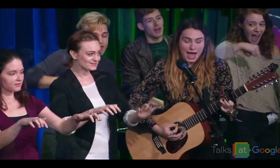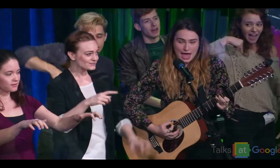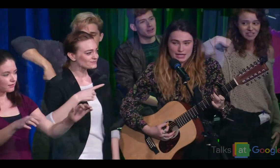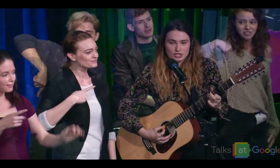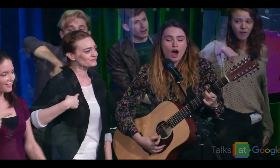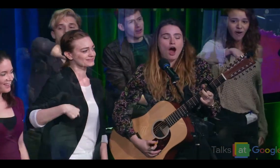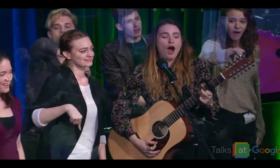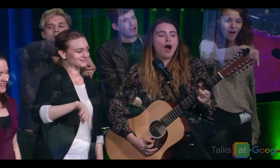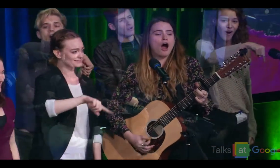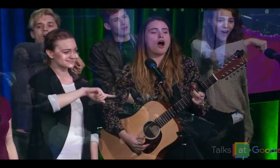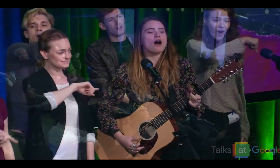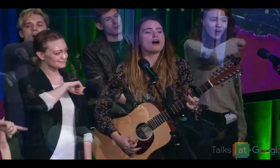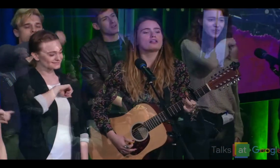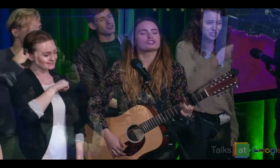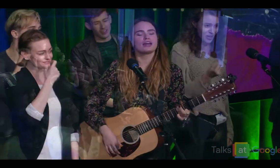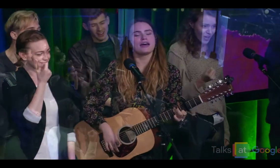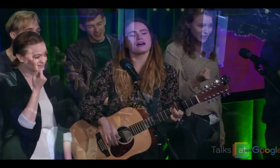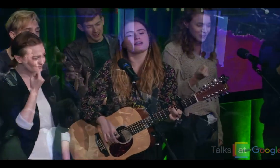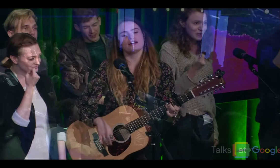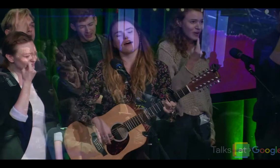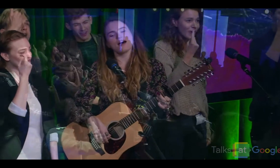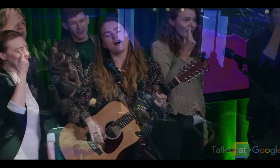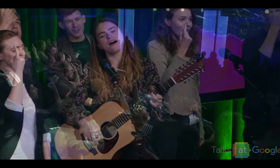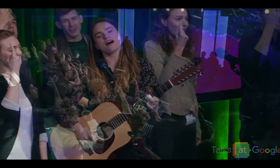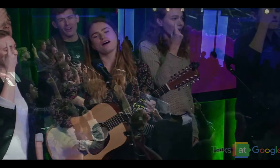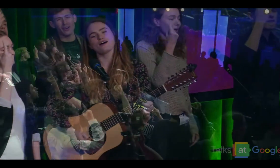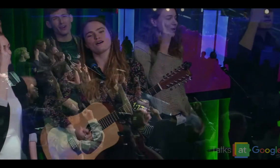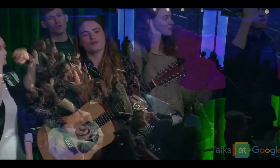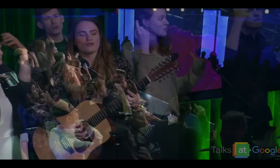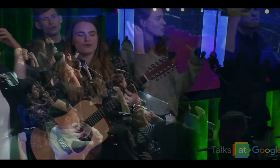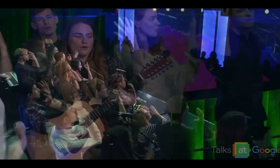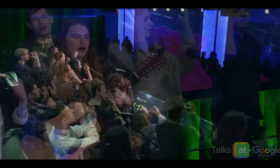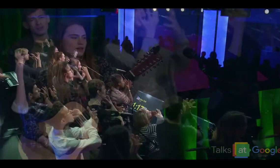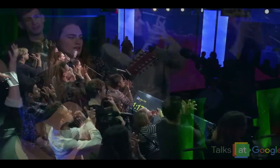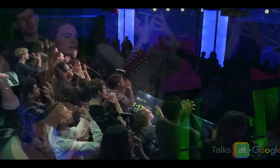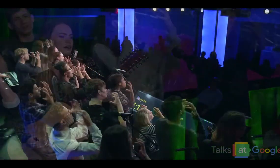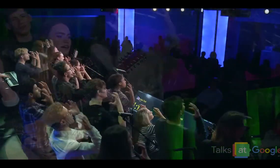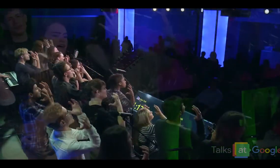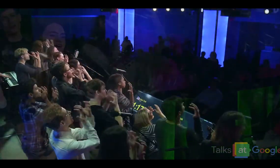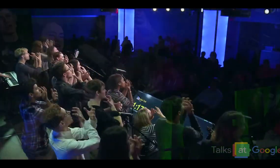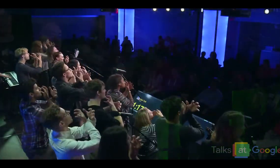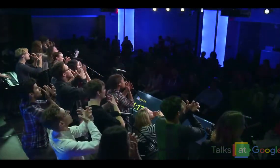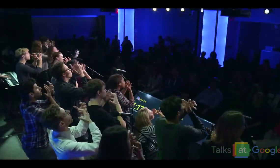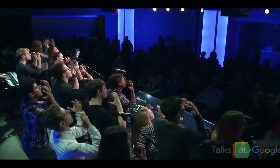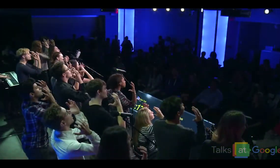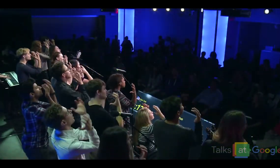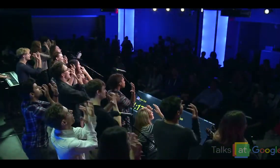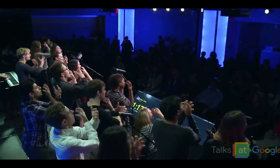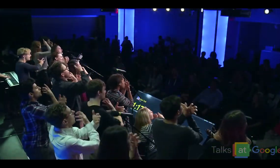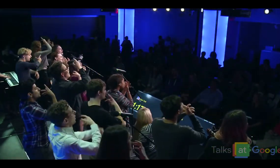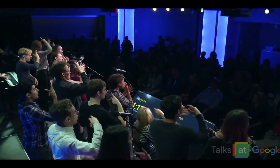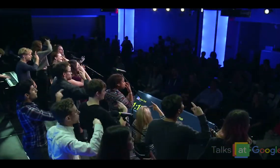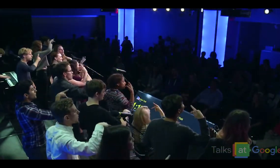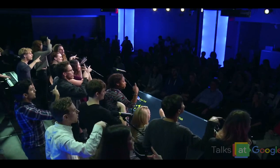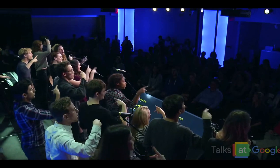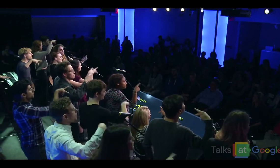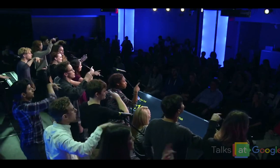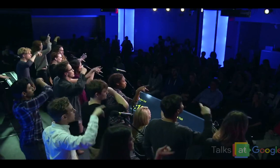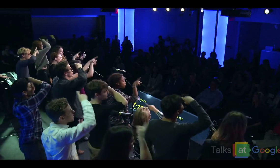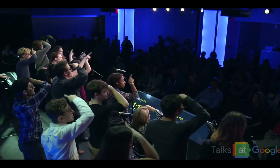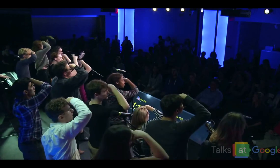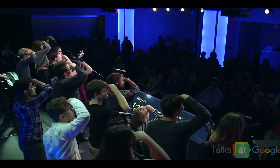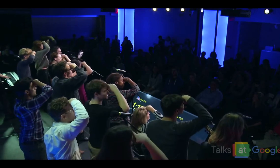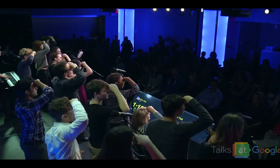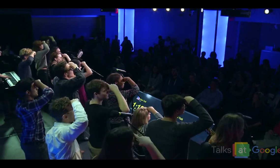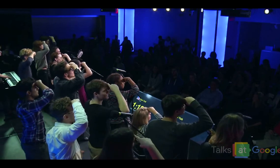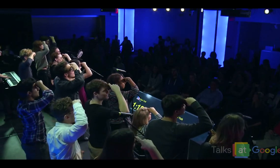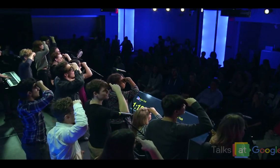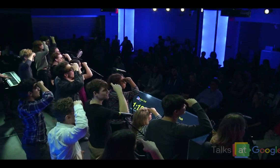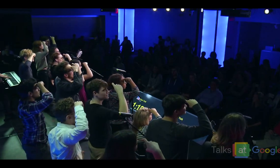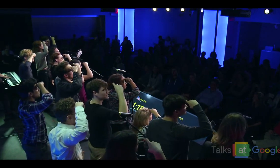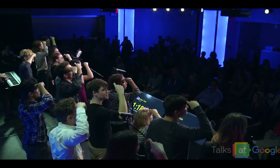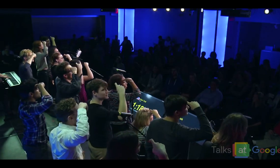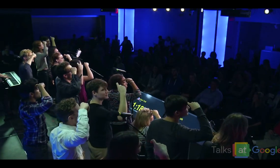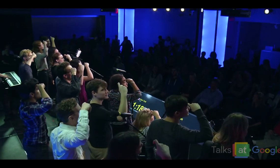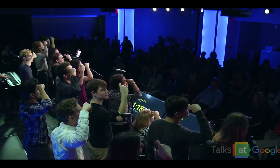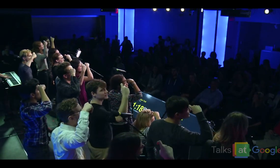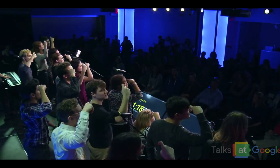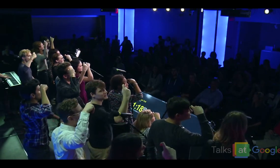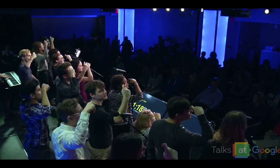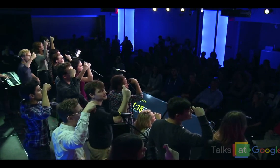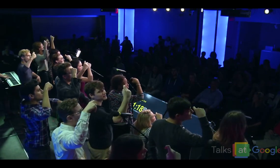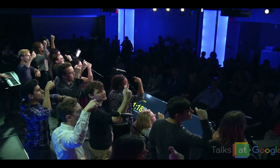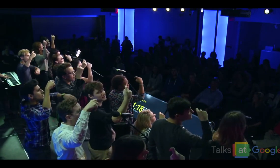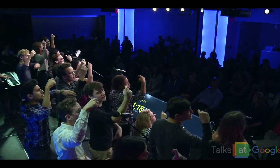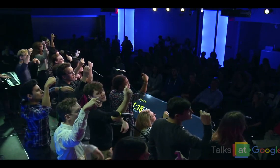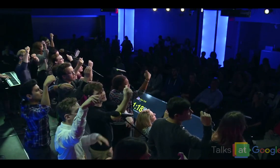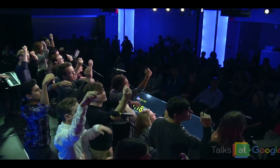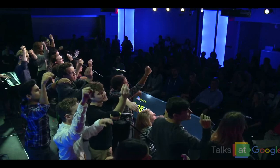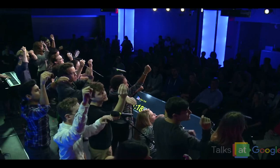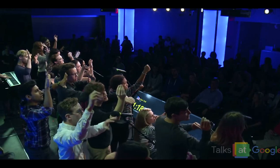And all shall know the wonder of purple summer